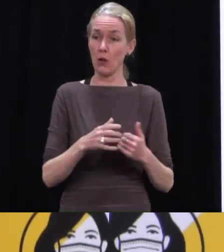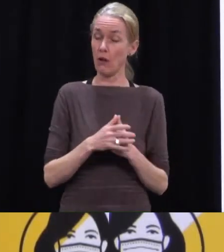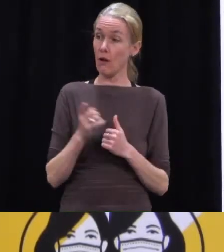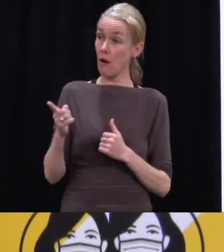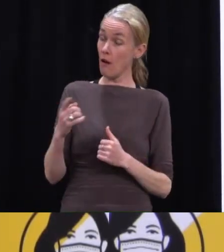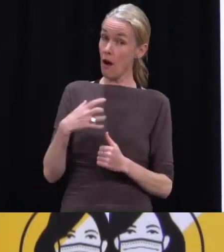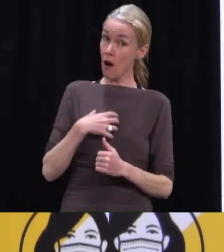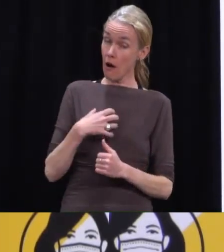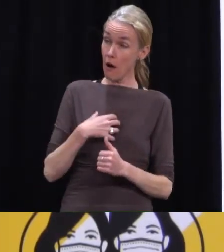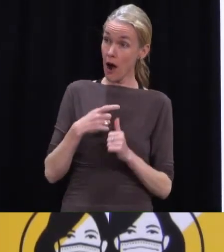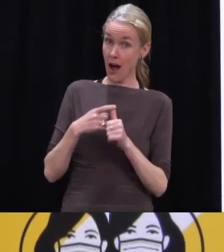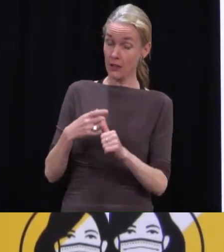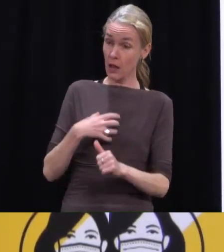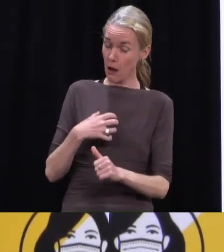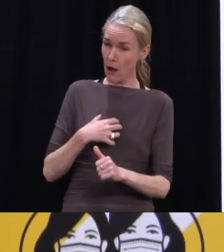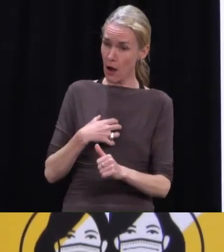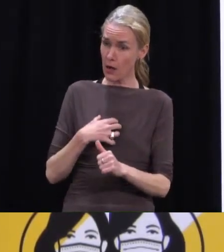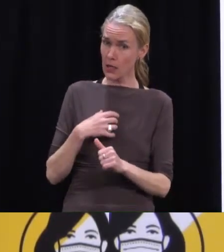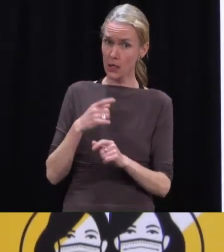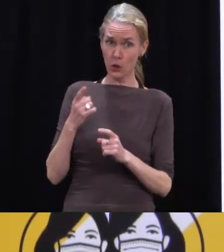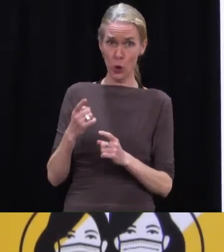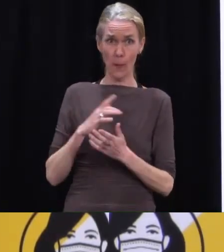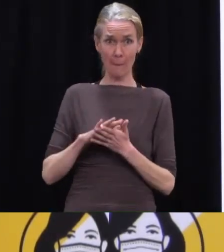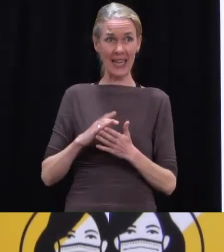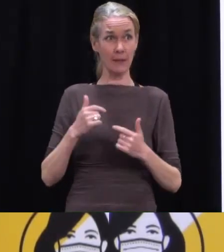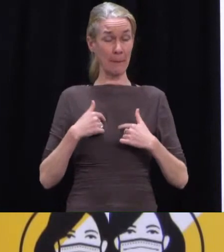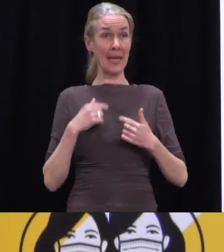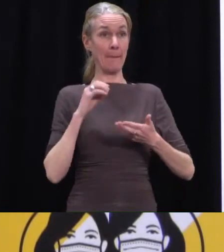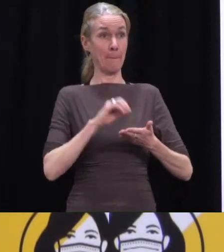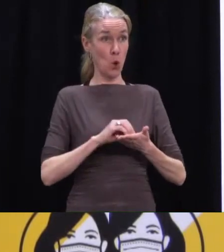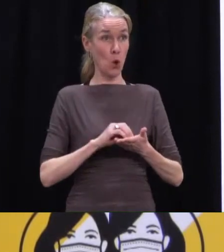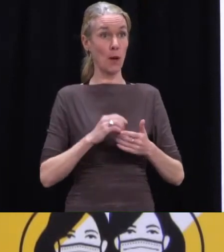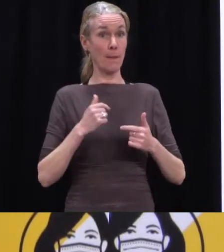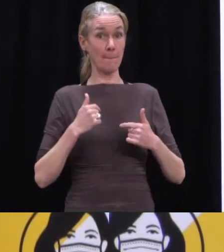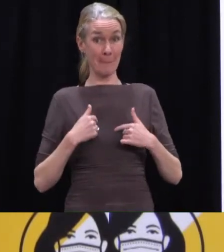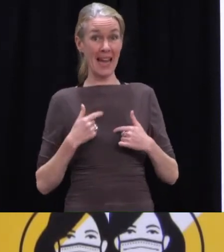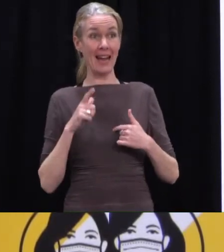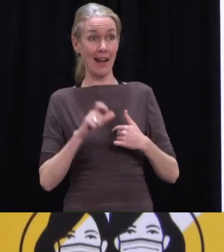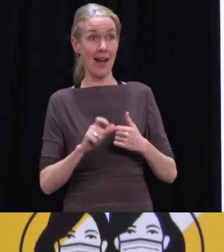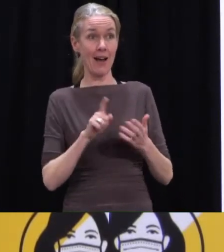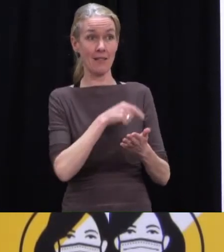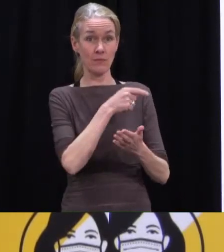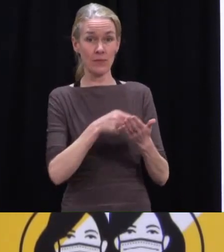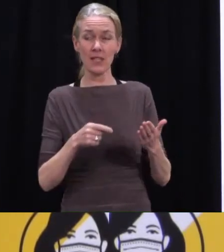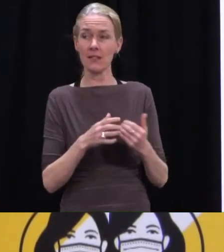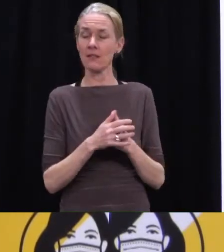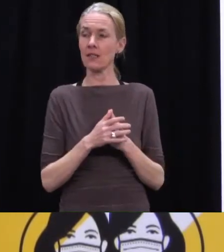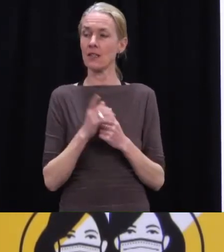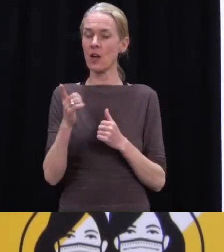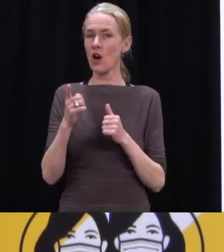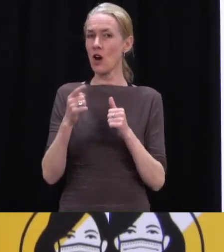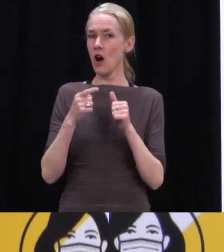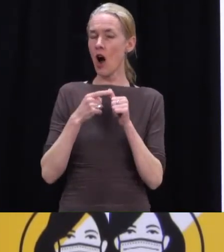There have been widespread reports of people's bookings being cancelled? >> Oh, OK. No,